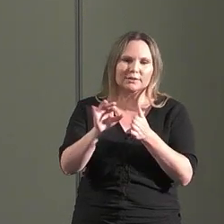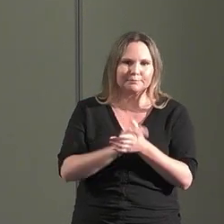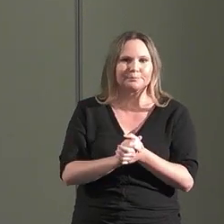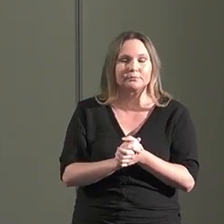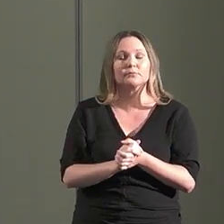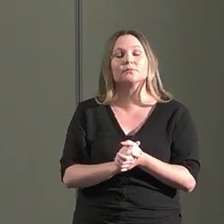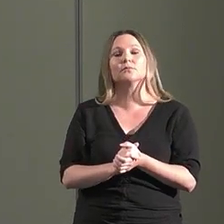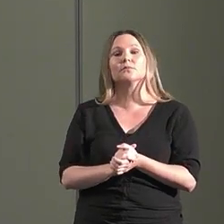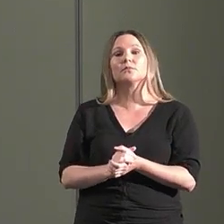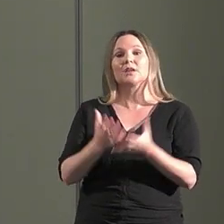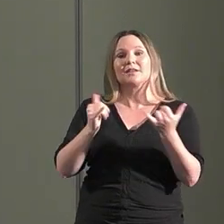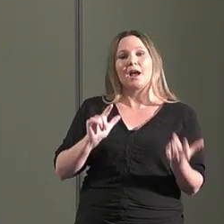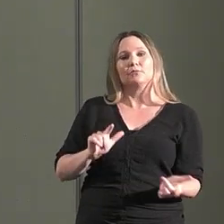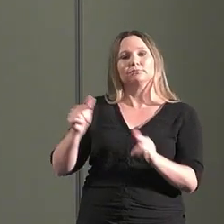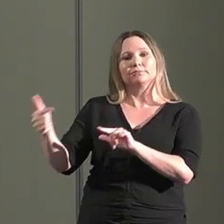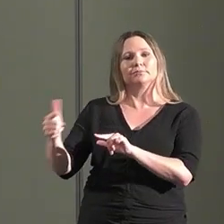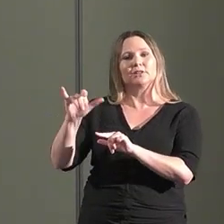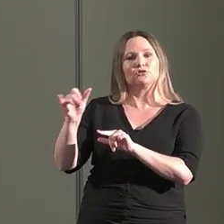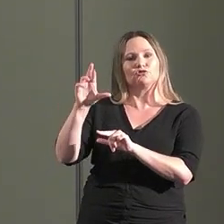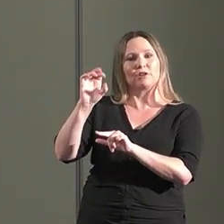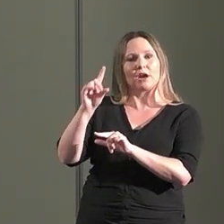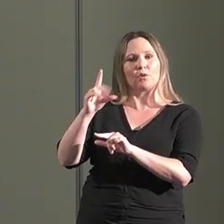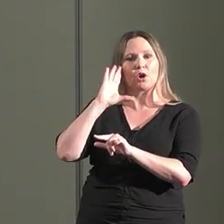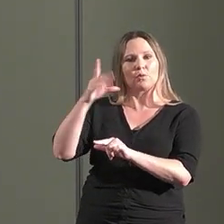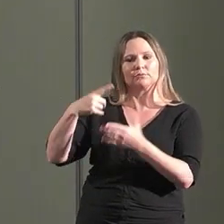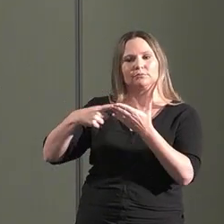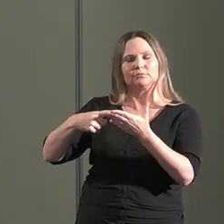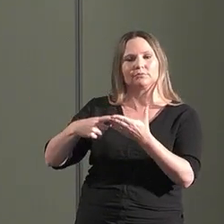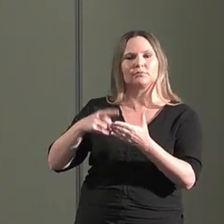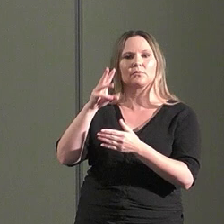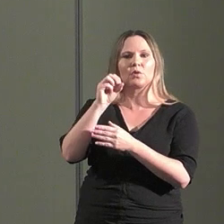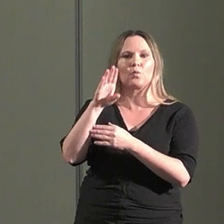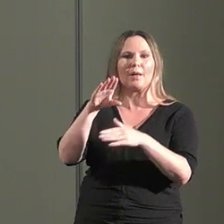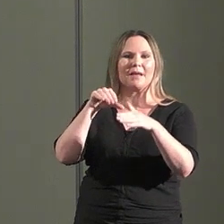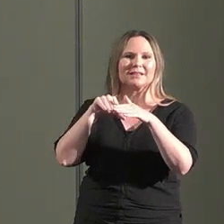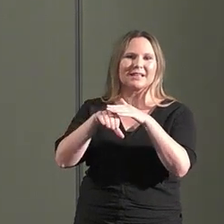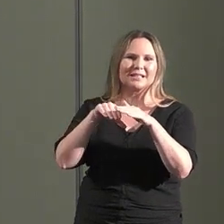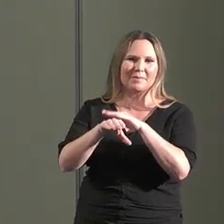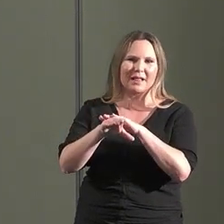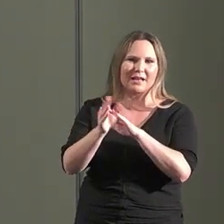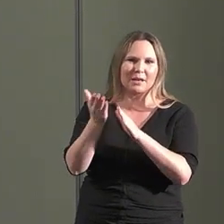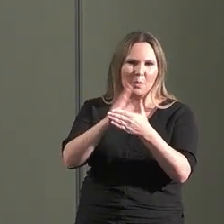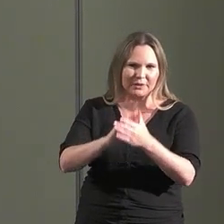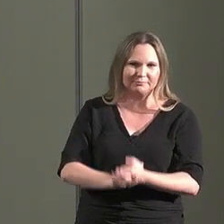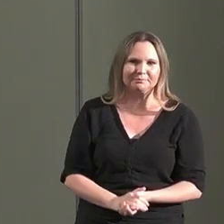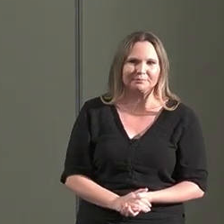Jared will talk about the web accessibility component.